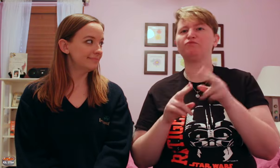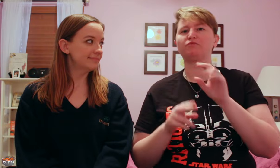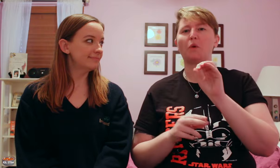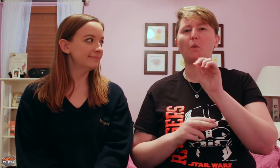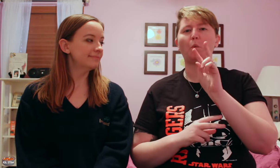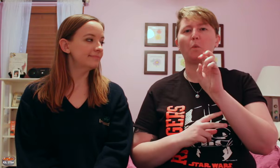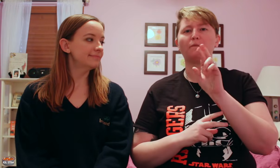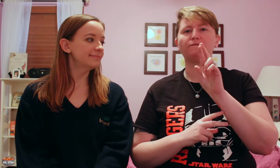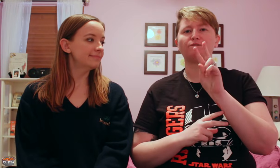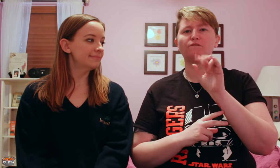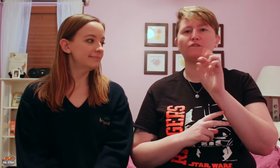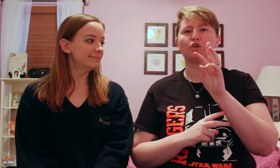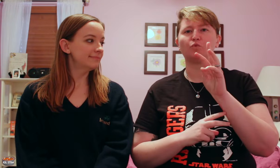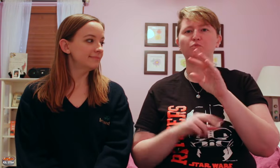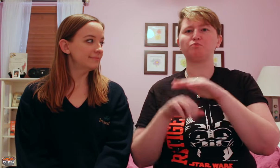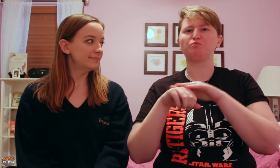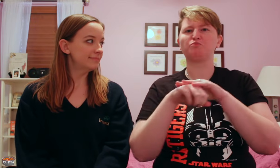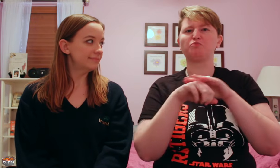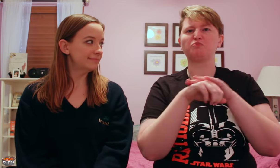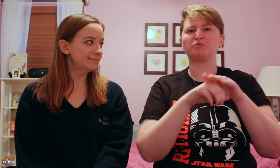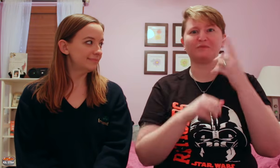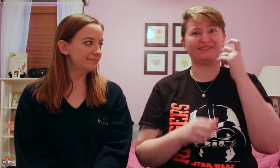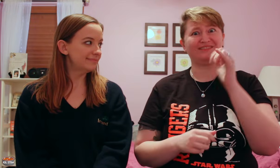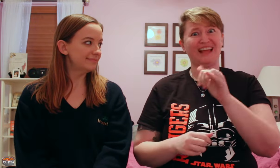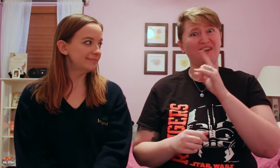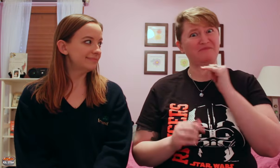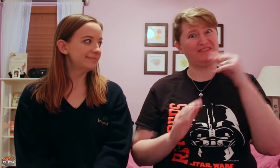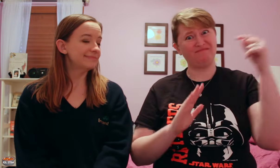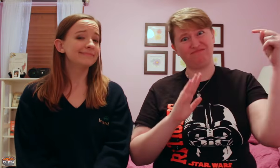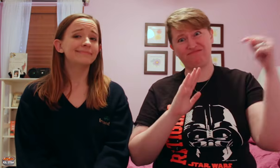and he said sure. He would give you a brief overview